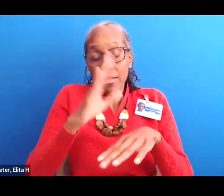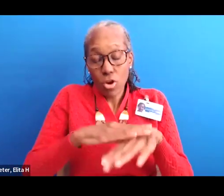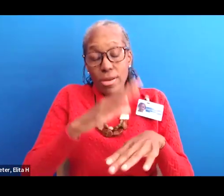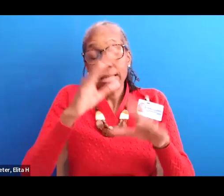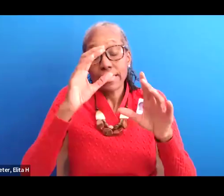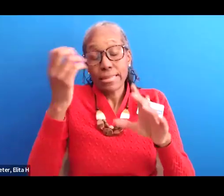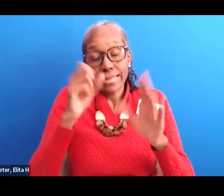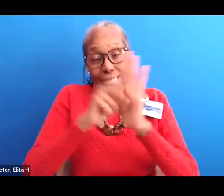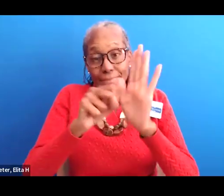Here's somebody else,